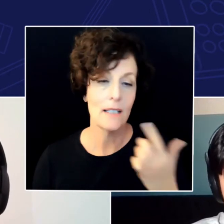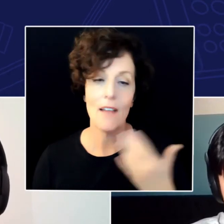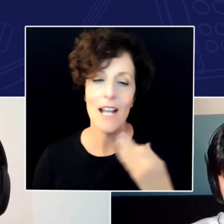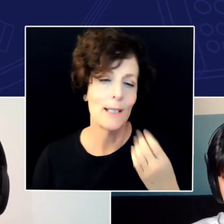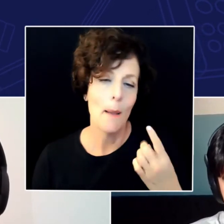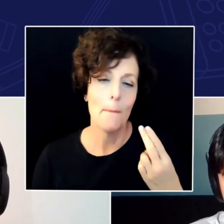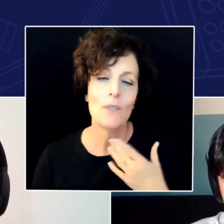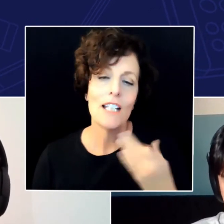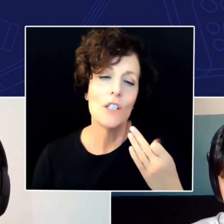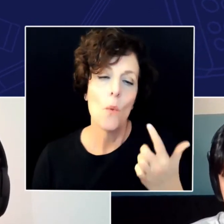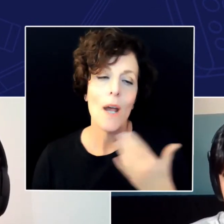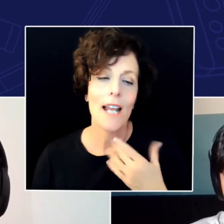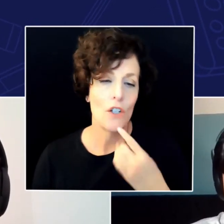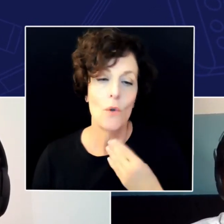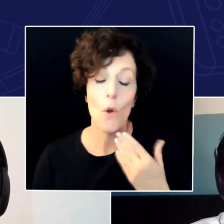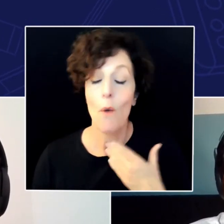I suppose, and that's - that’s what I do now.